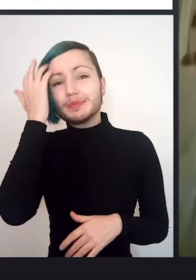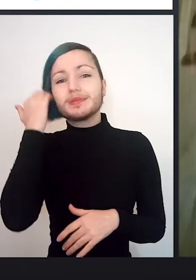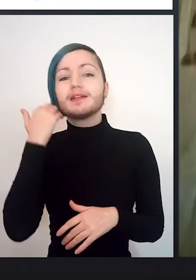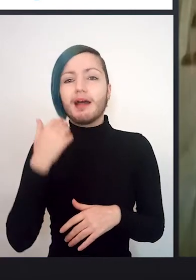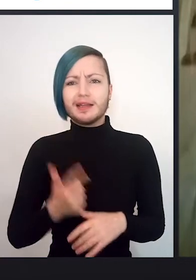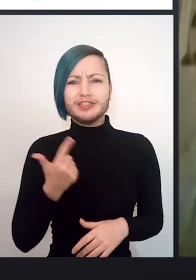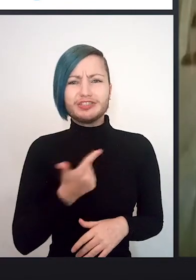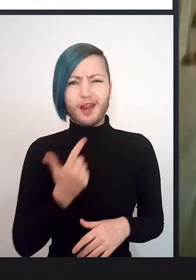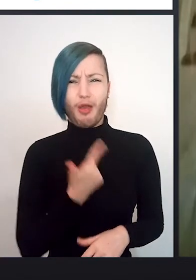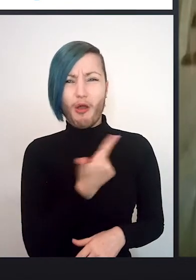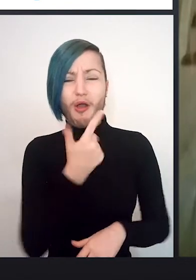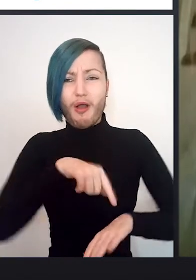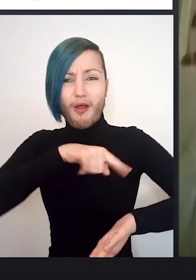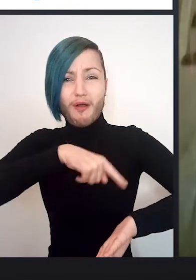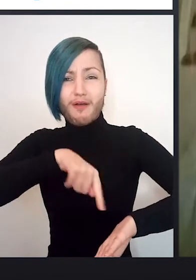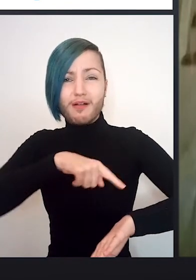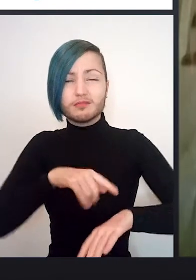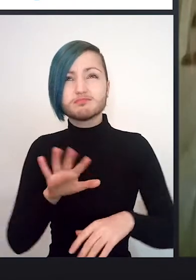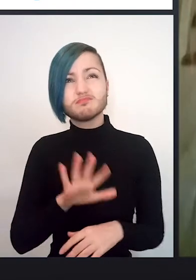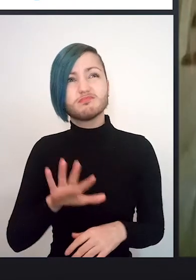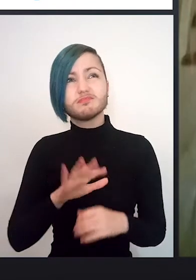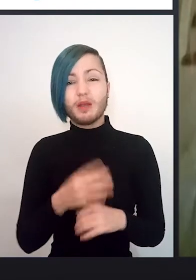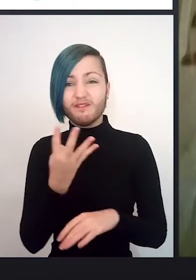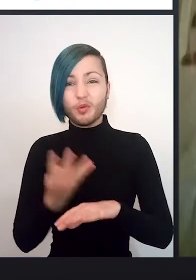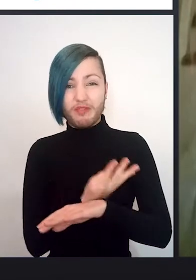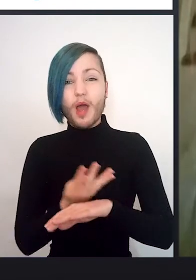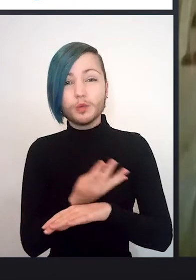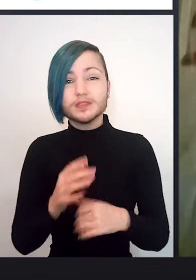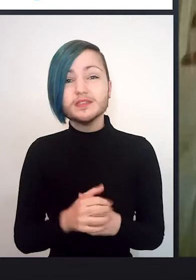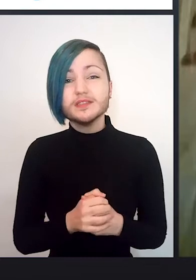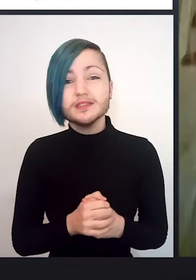And it's quite a long journey. Four odd hours.